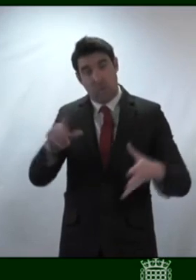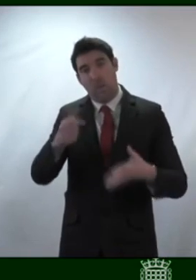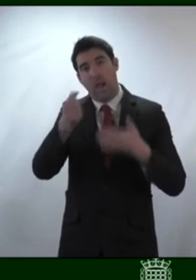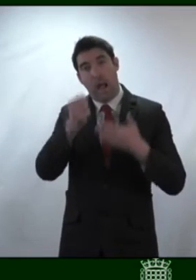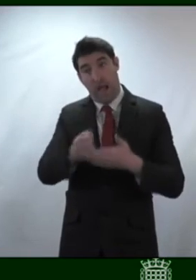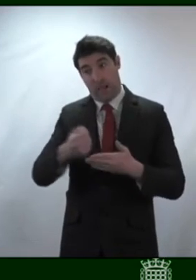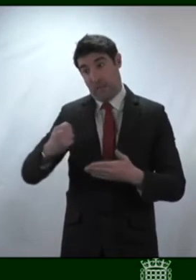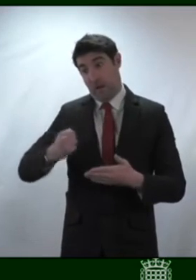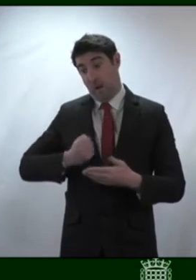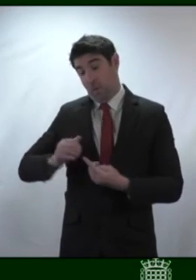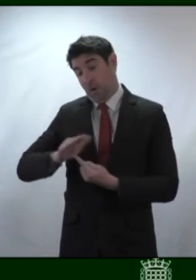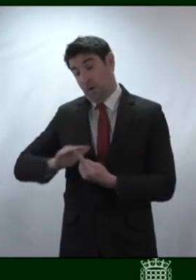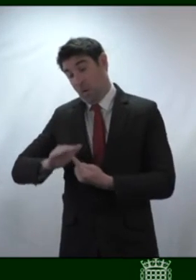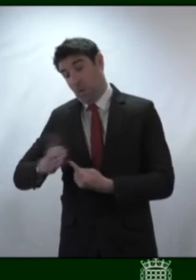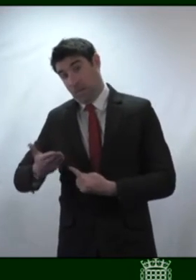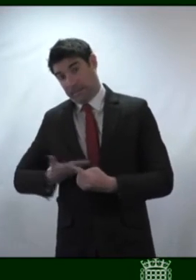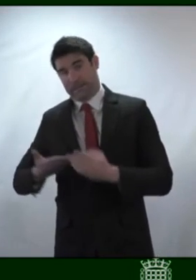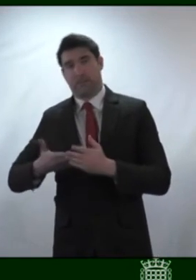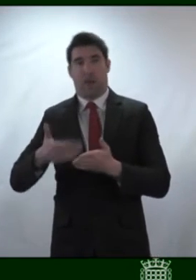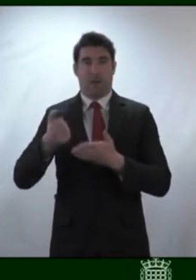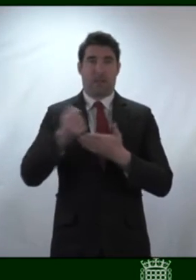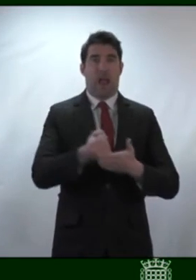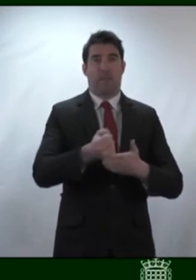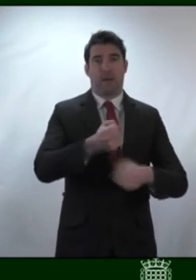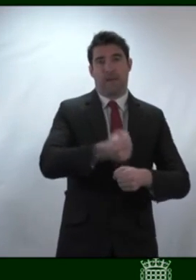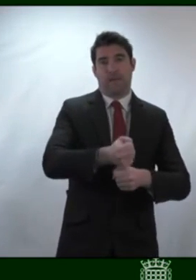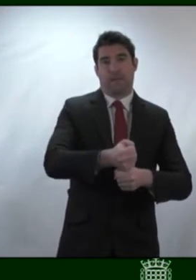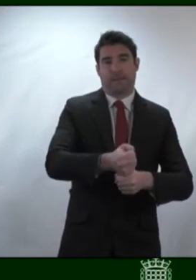for the levelling-up agenda? >> The Prime Minister